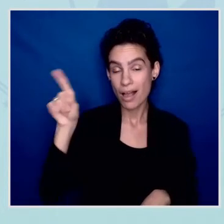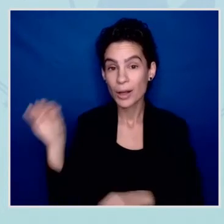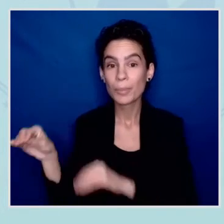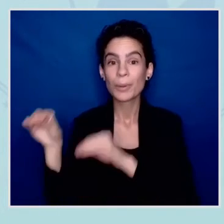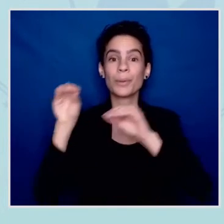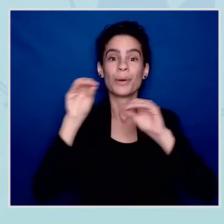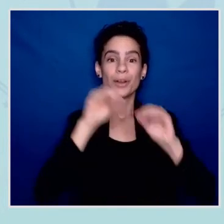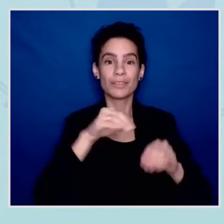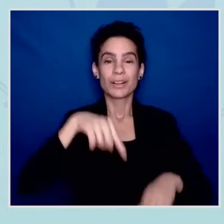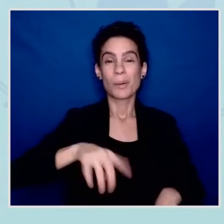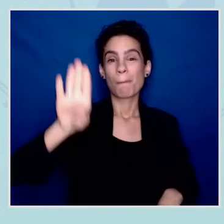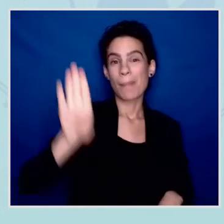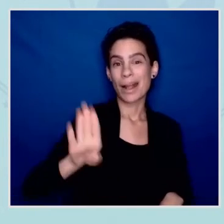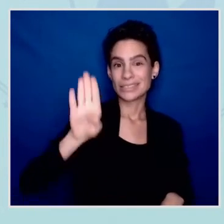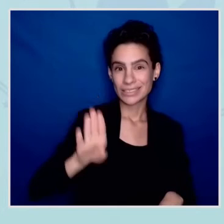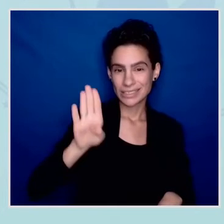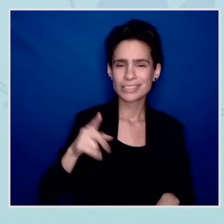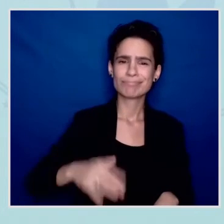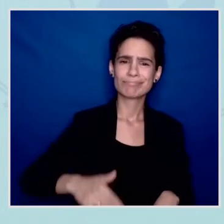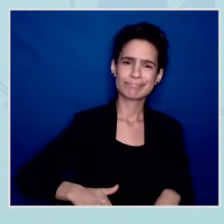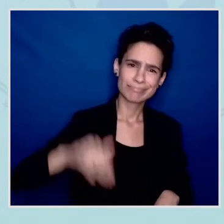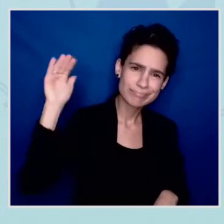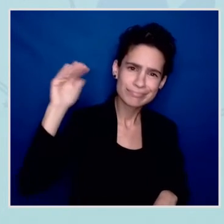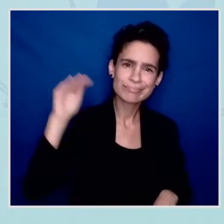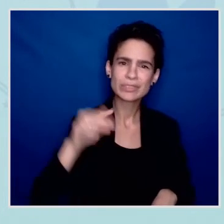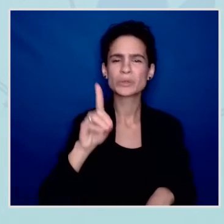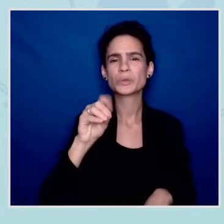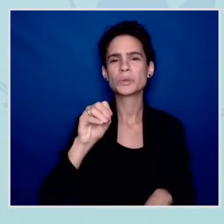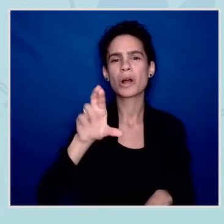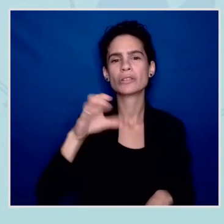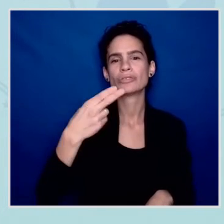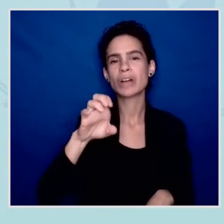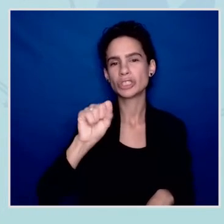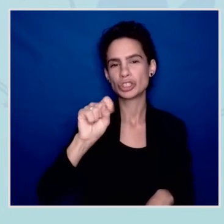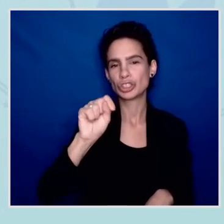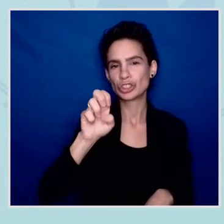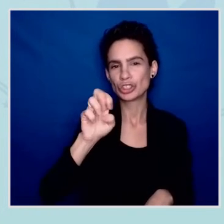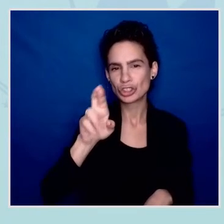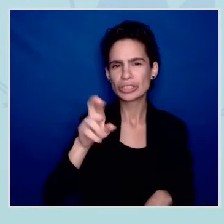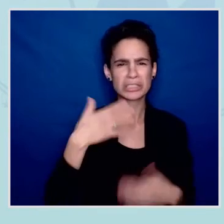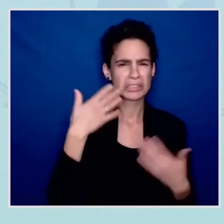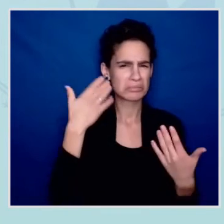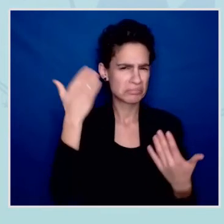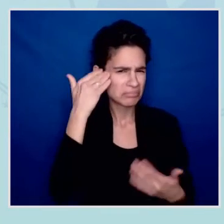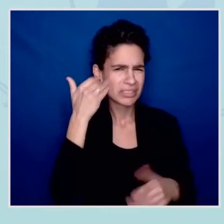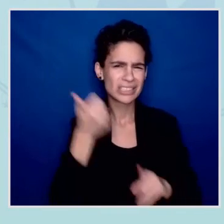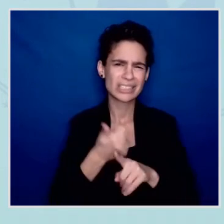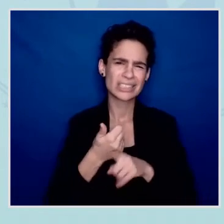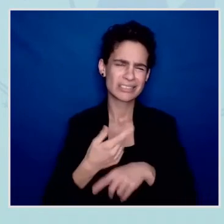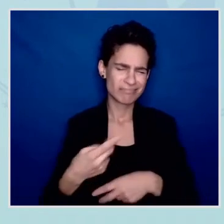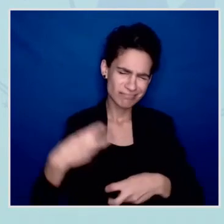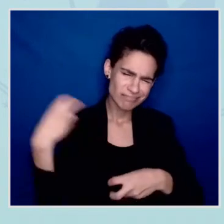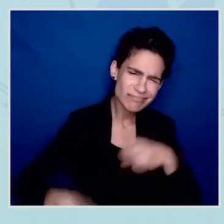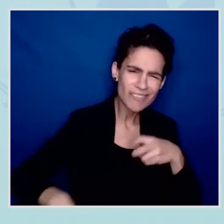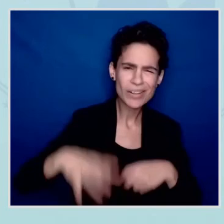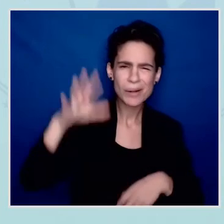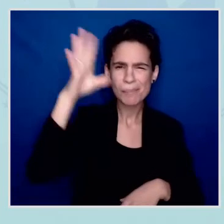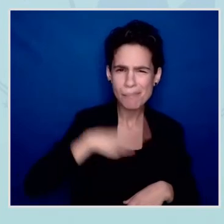MAYO, BEER FROM GALLOWAY, MARTY